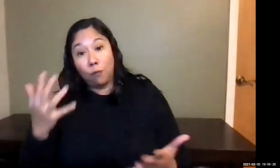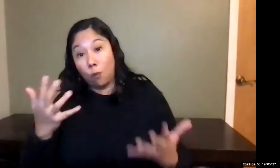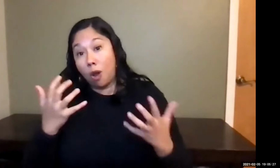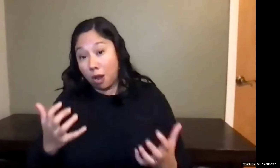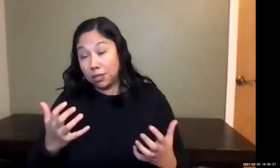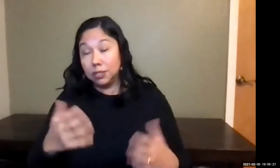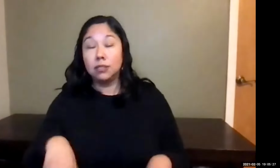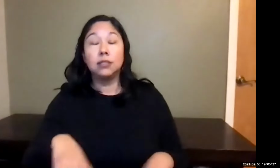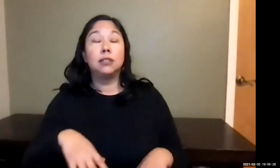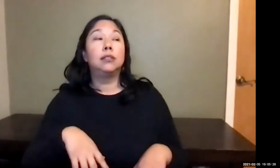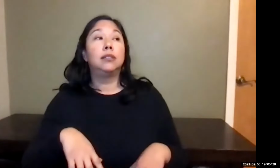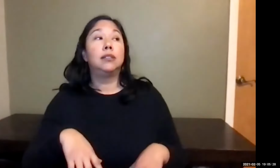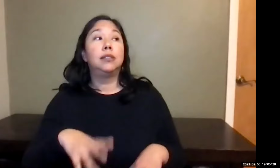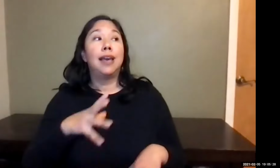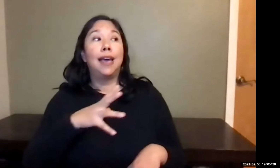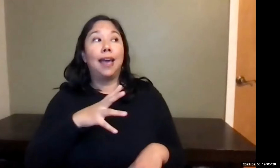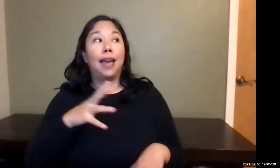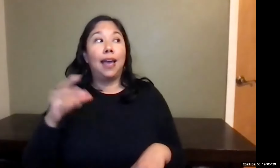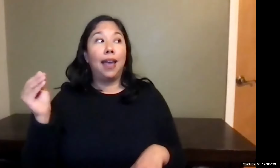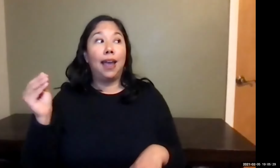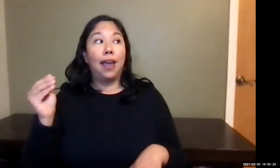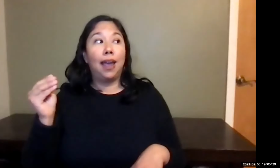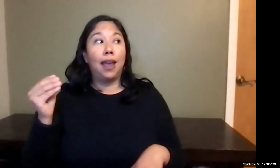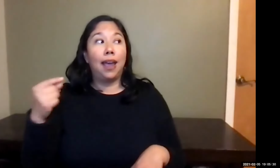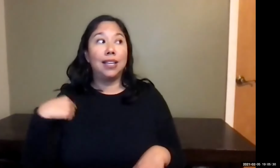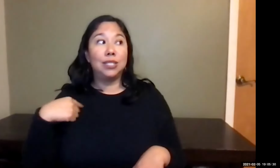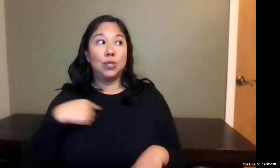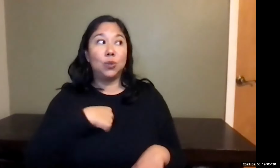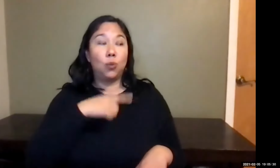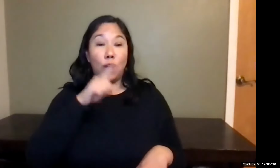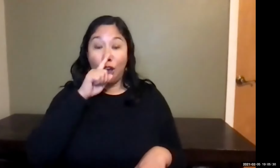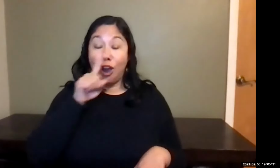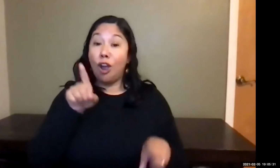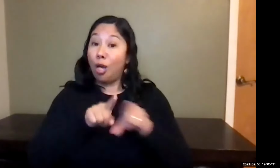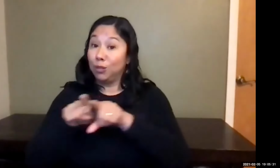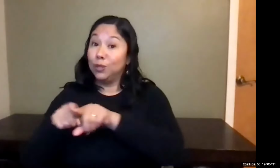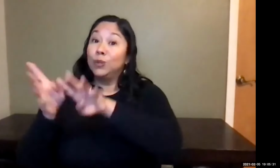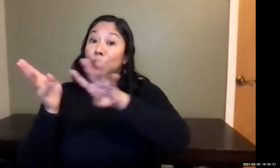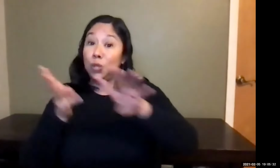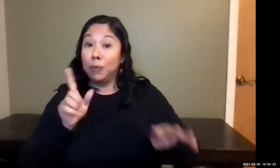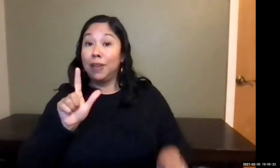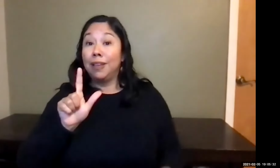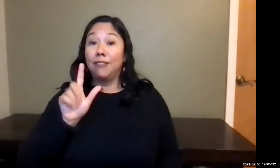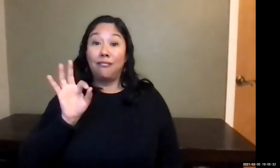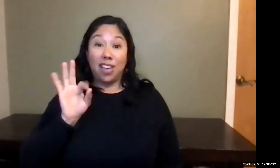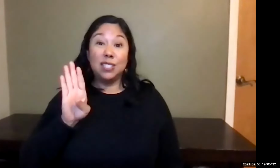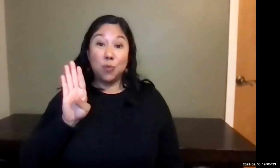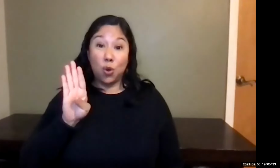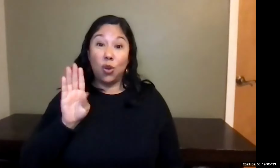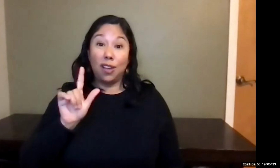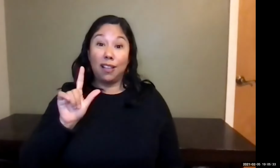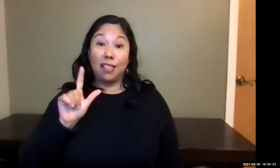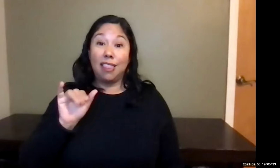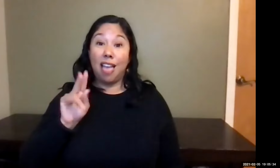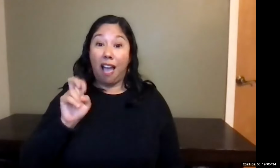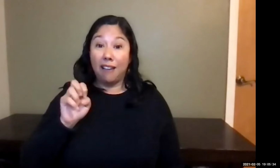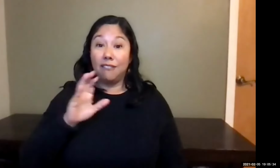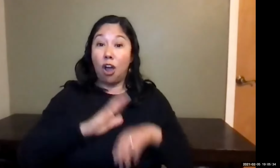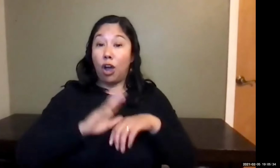And we are also streaming on Facebook on the UPAC Facebook page.